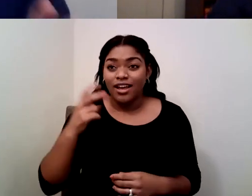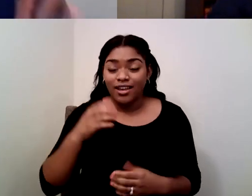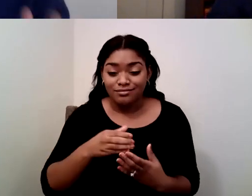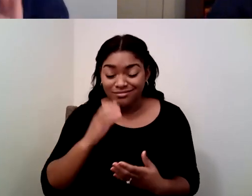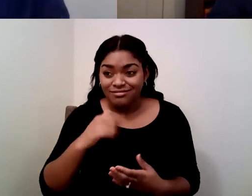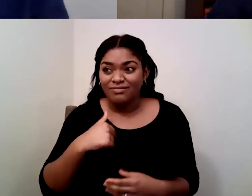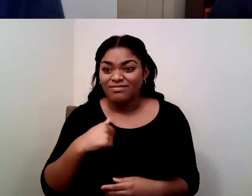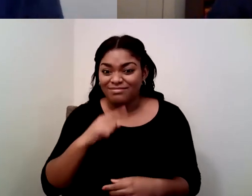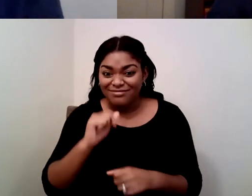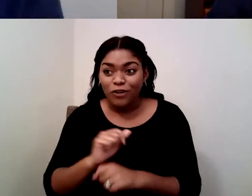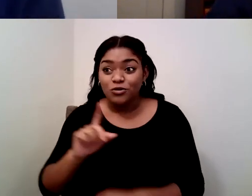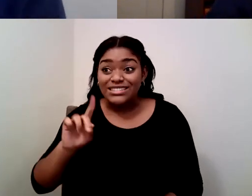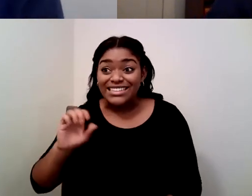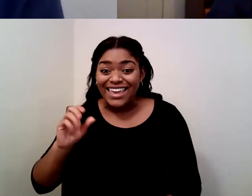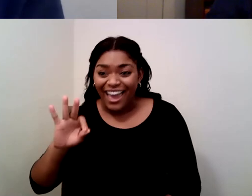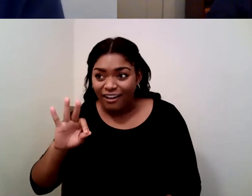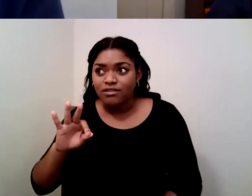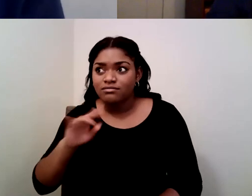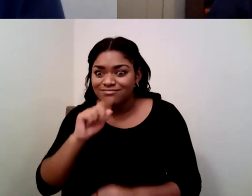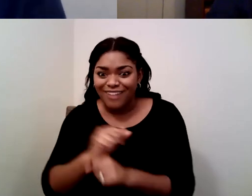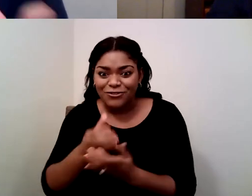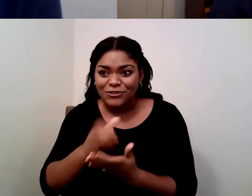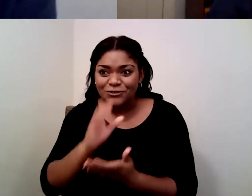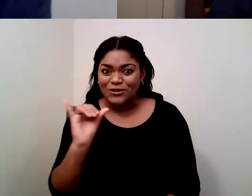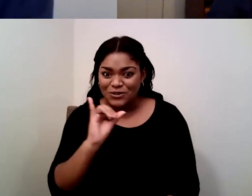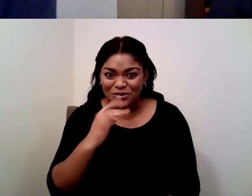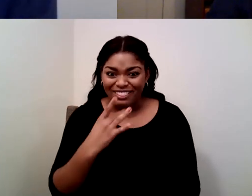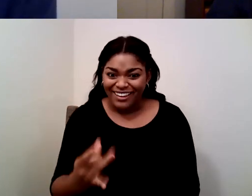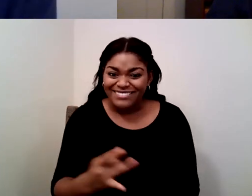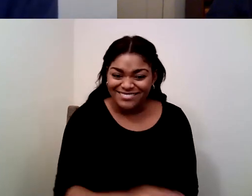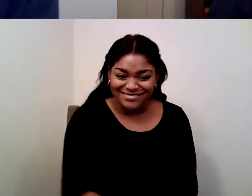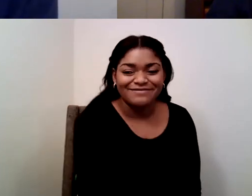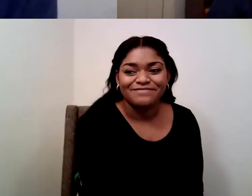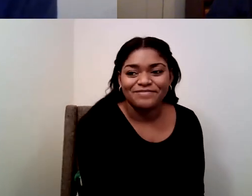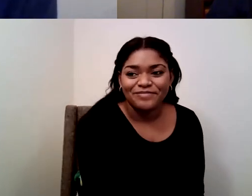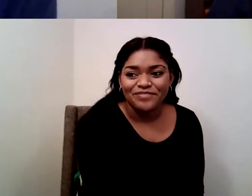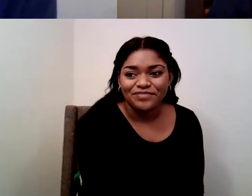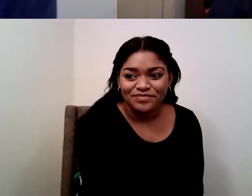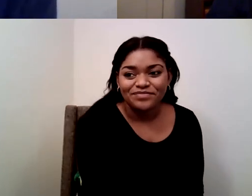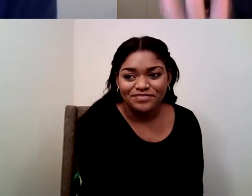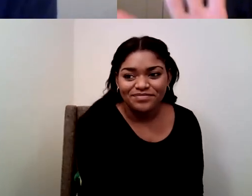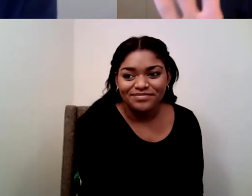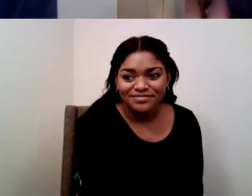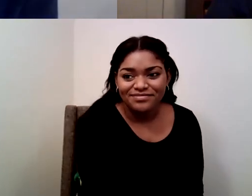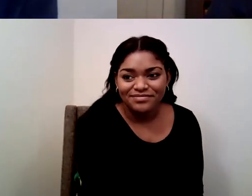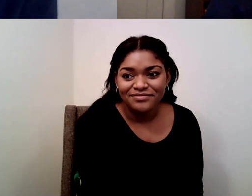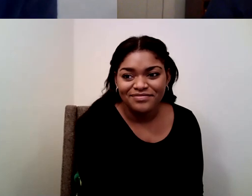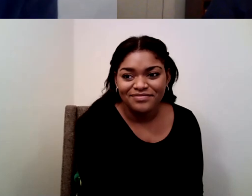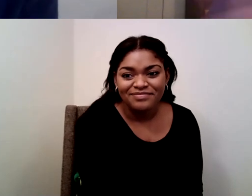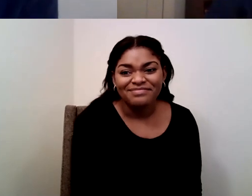I even drank the decaf one because I liked them all so much. I get it, we have all been there, as long as it is not curated [can't understand] but